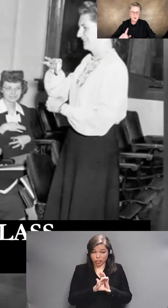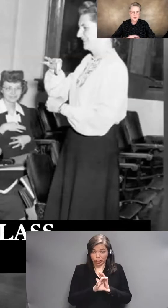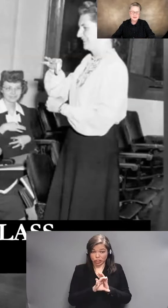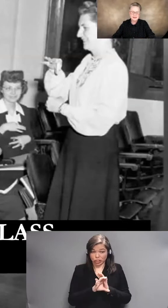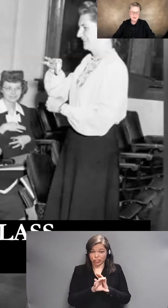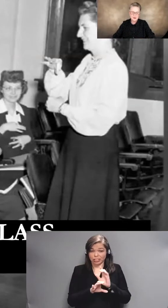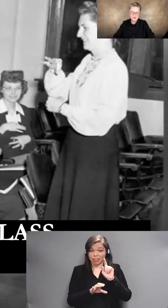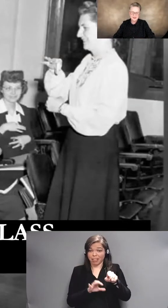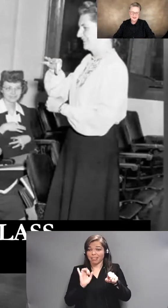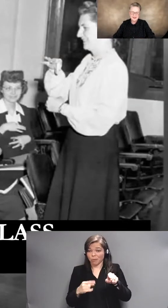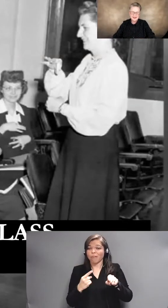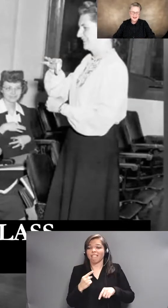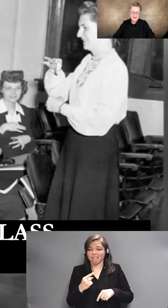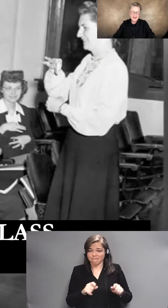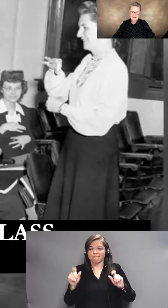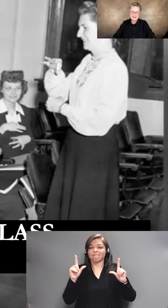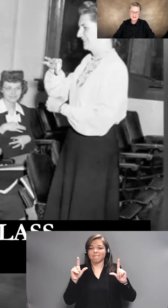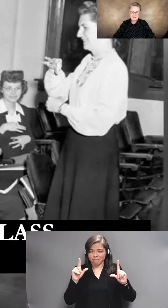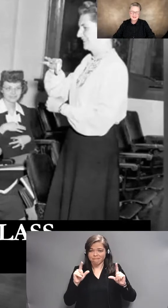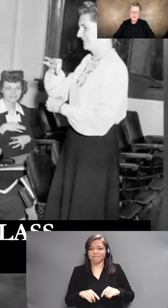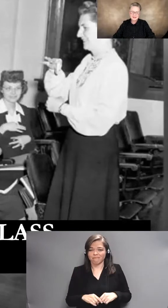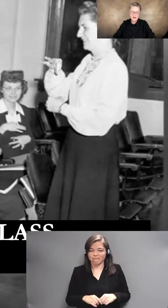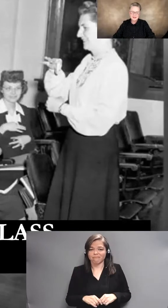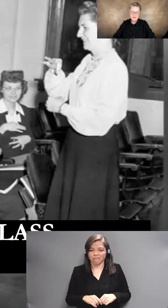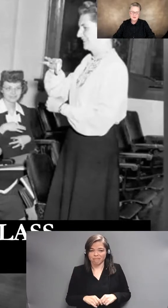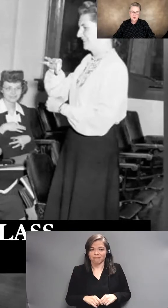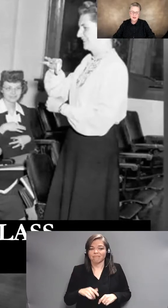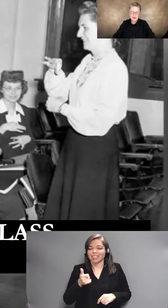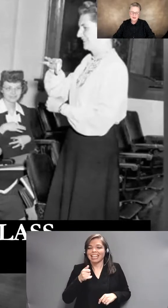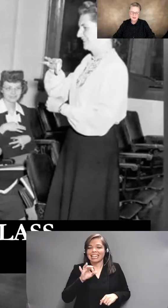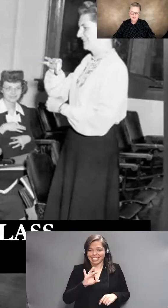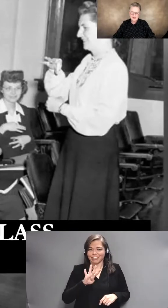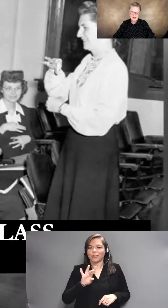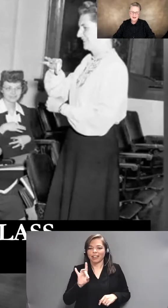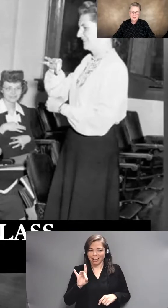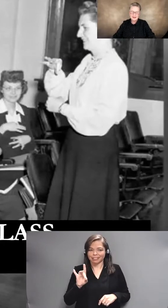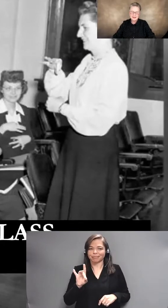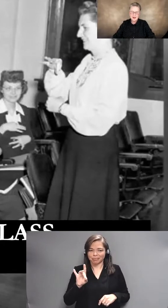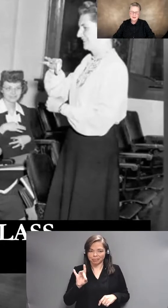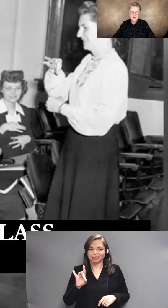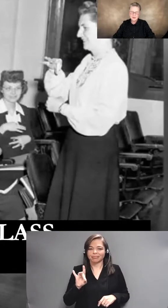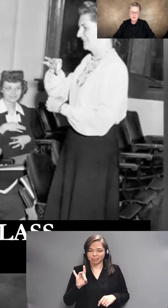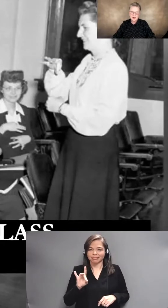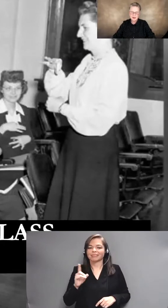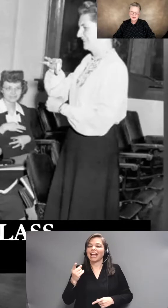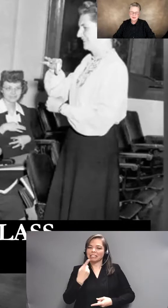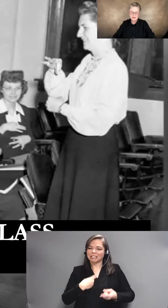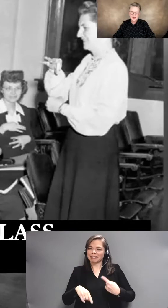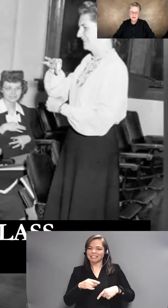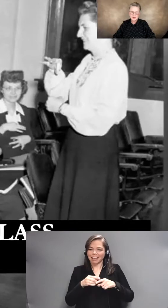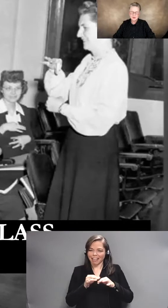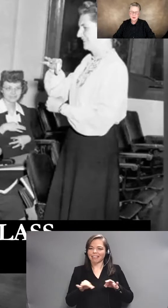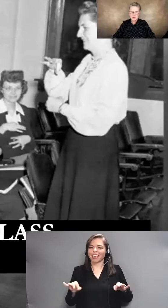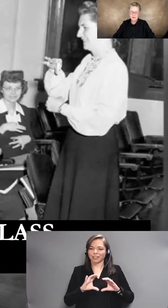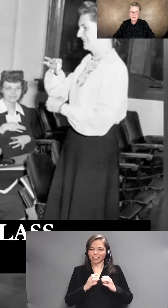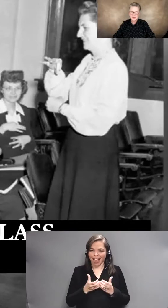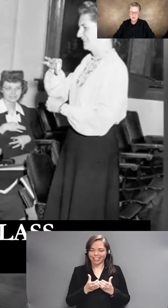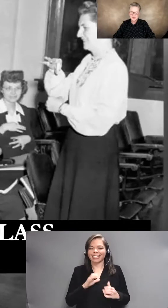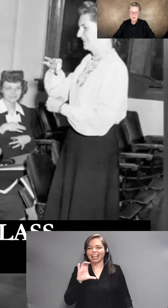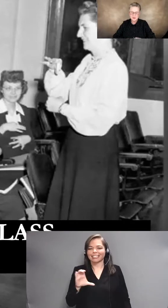was this one and it is in 1948 and it is a sign language class at Central Bible Institute which